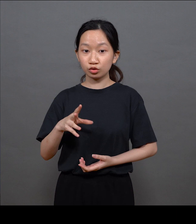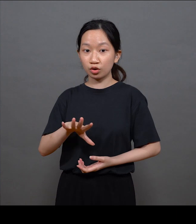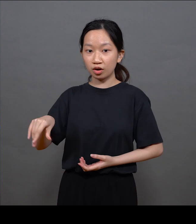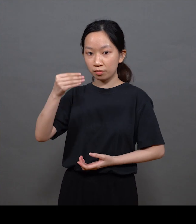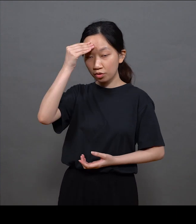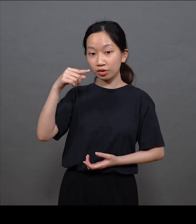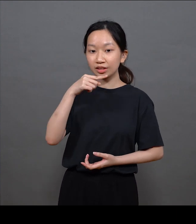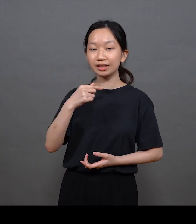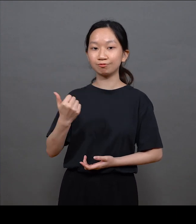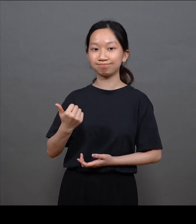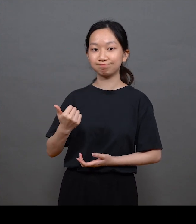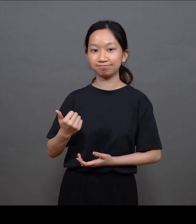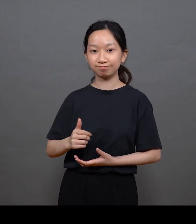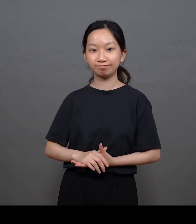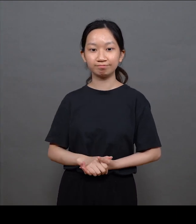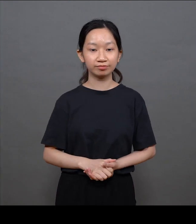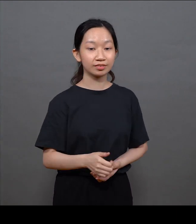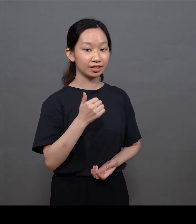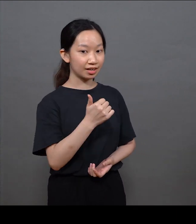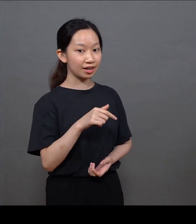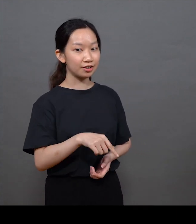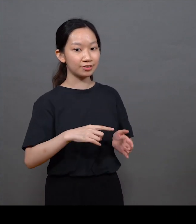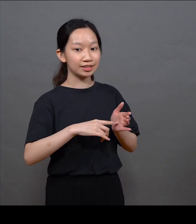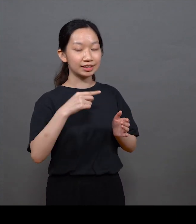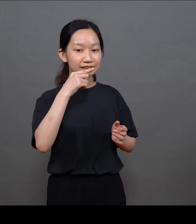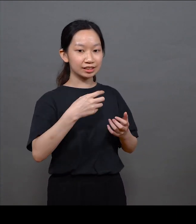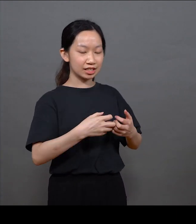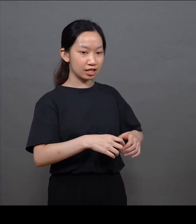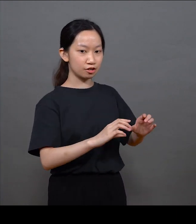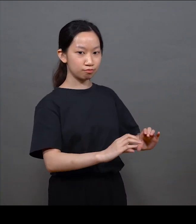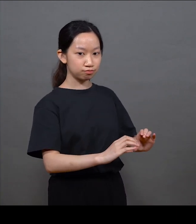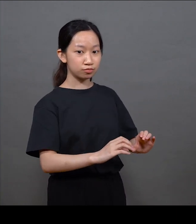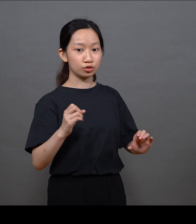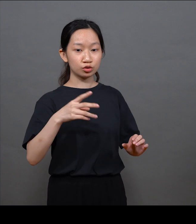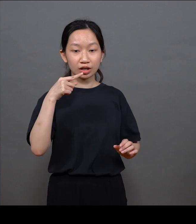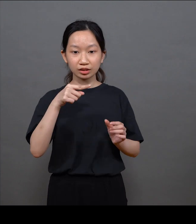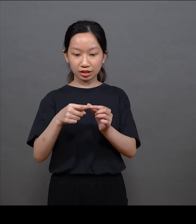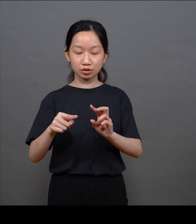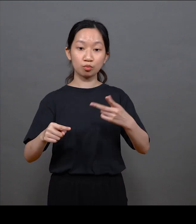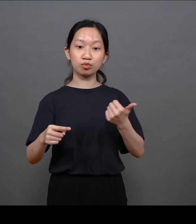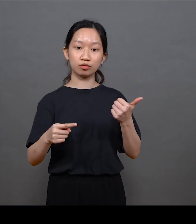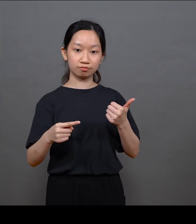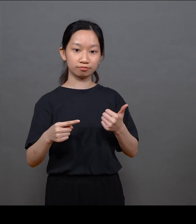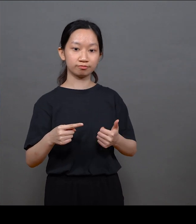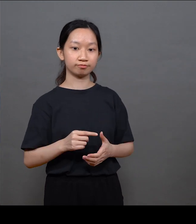And also to learn how to brush your teeth as well Yes, we have here the electric toothbrush body There are some heads that you can place on there